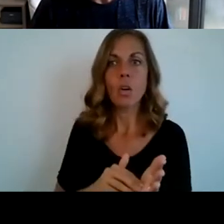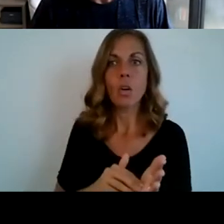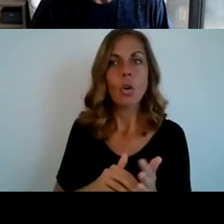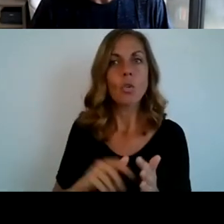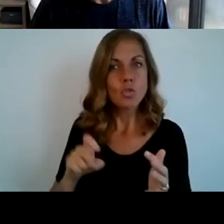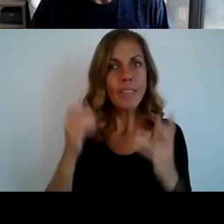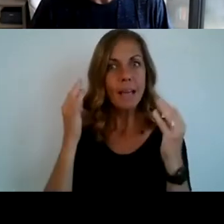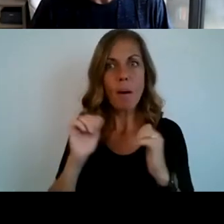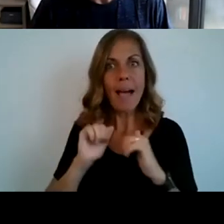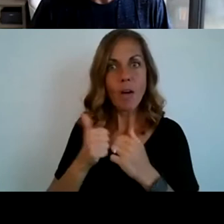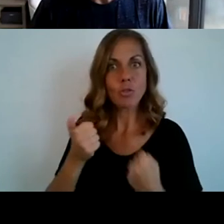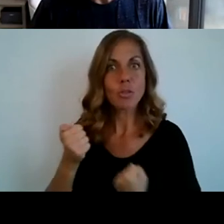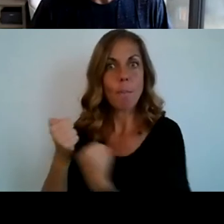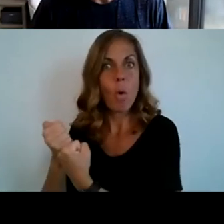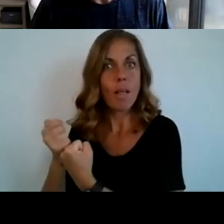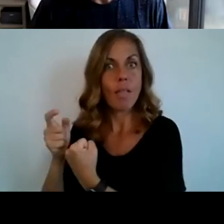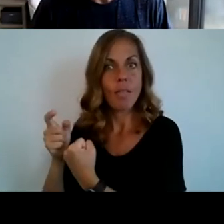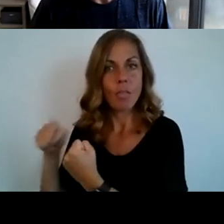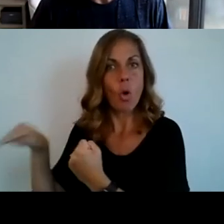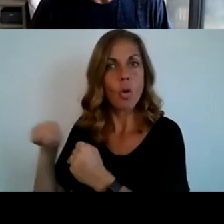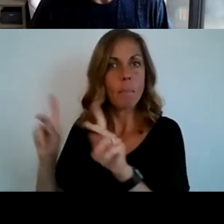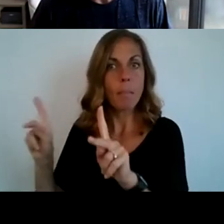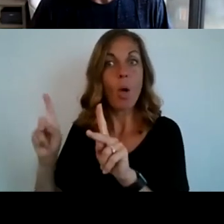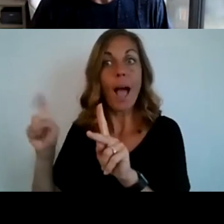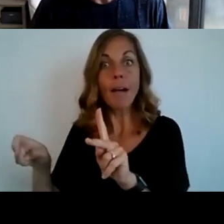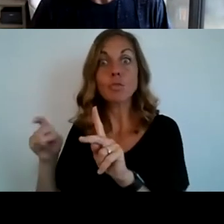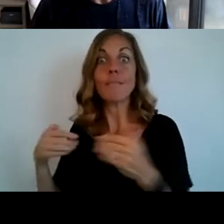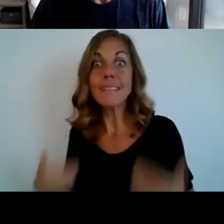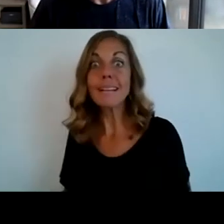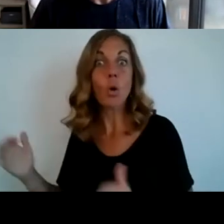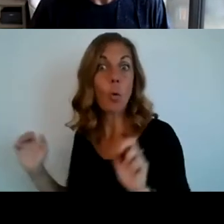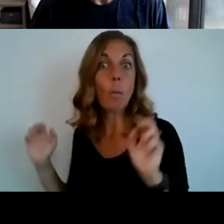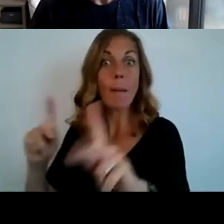workers who do need to return to a physical site. And making sure that they have the setup,